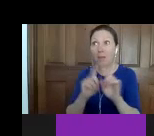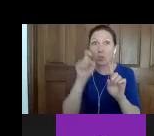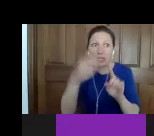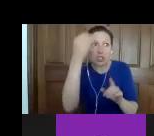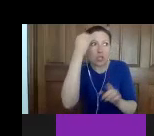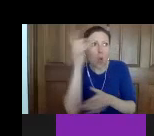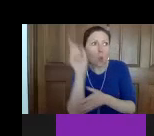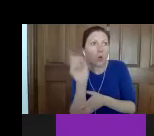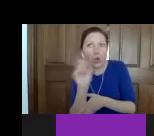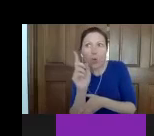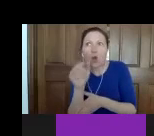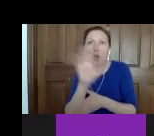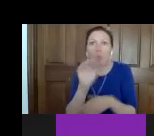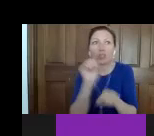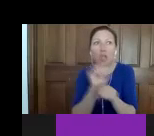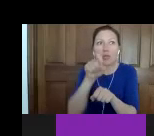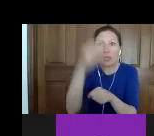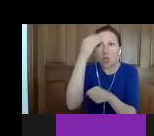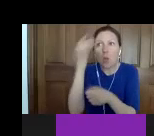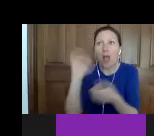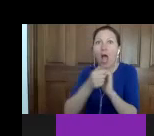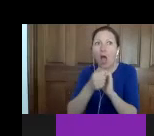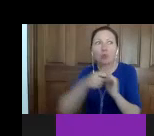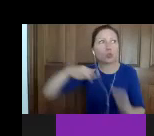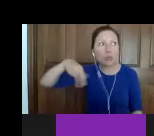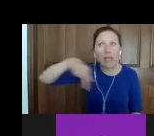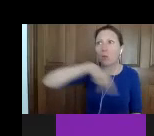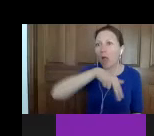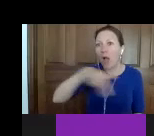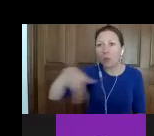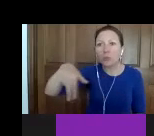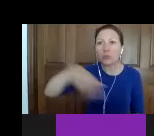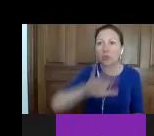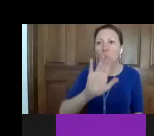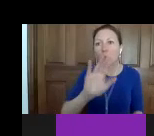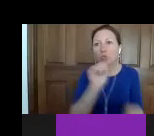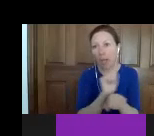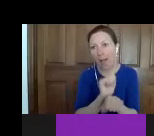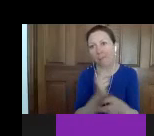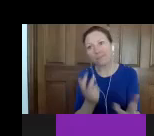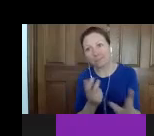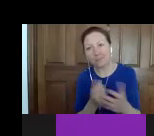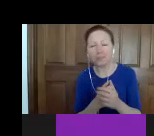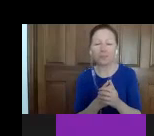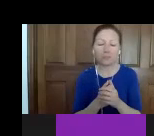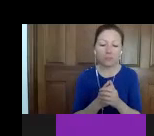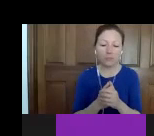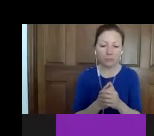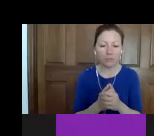know how to get around. Now, as far as getting used to the job duties,